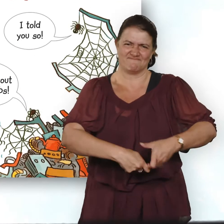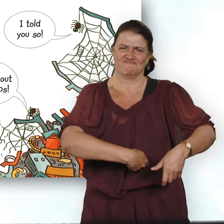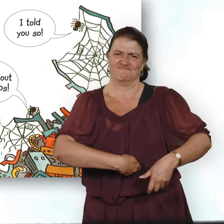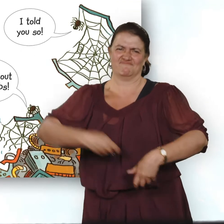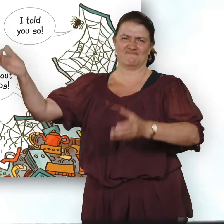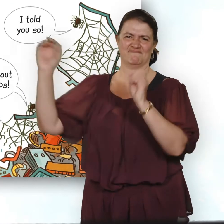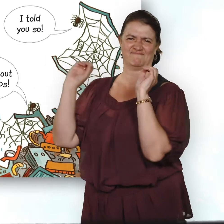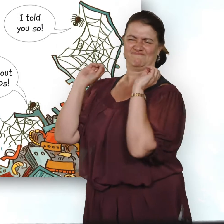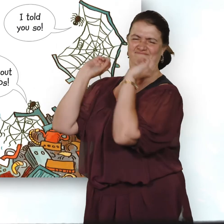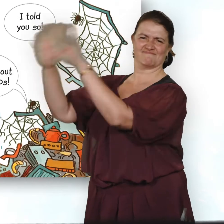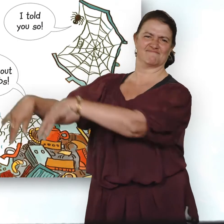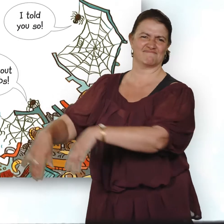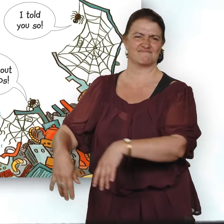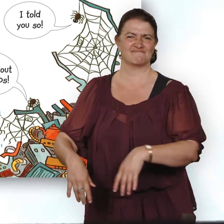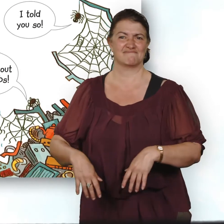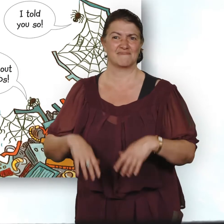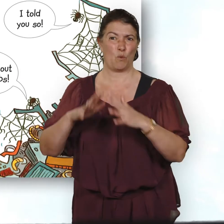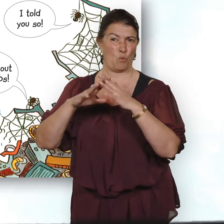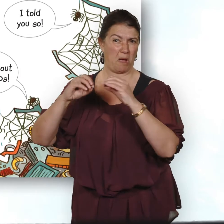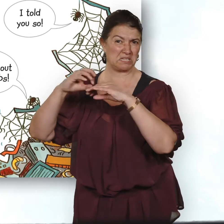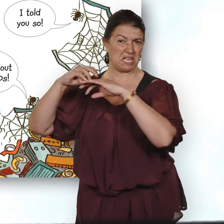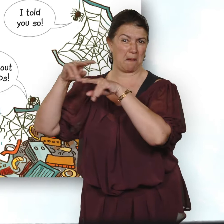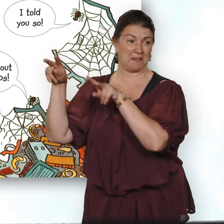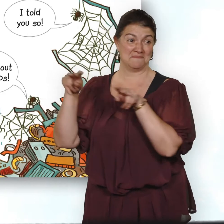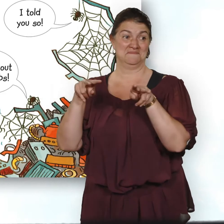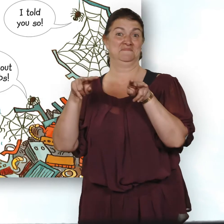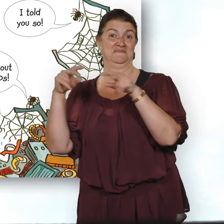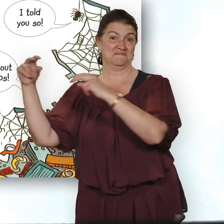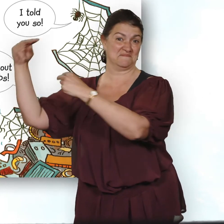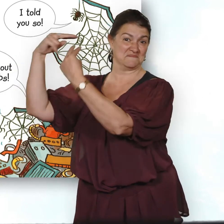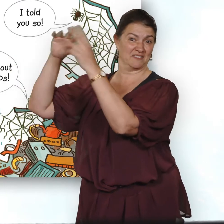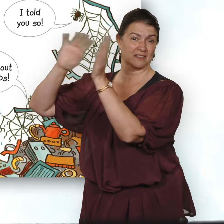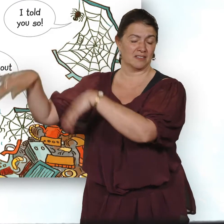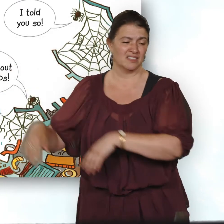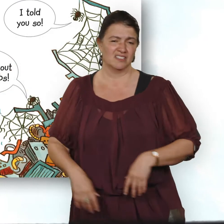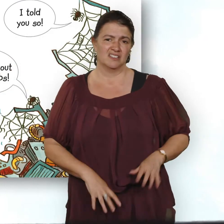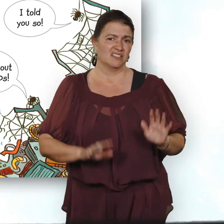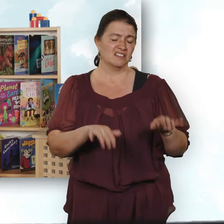I told you so! Hey, watch out for our webs!